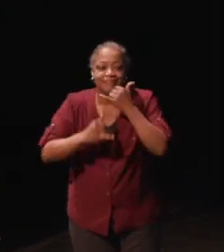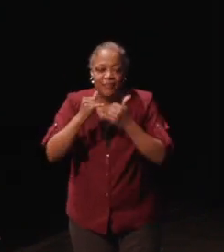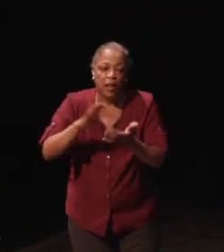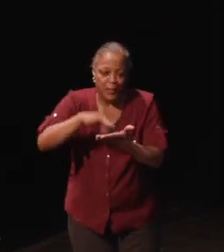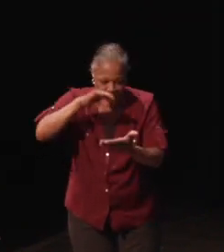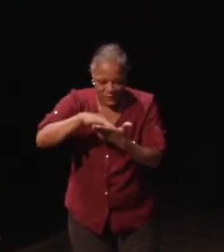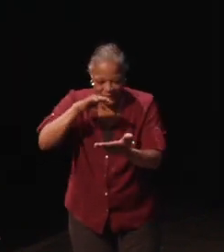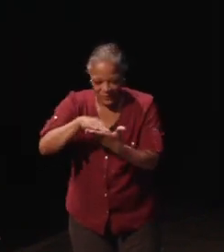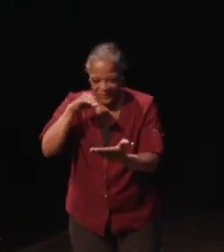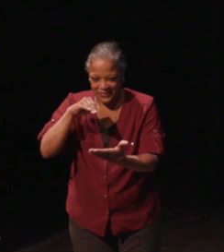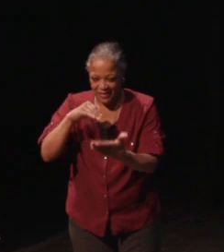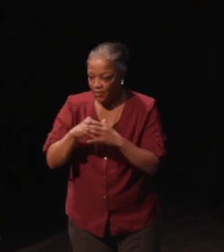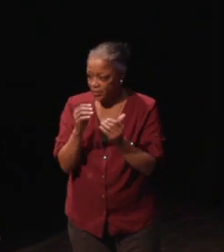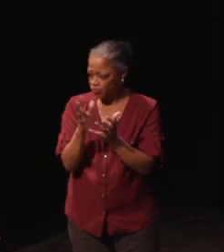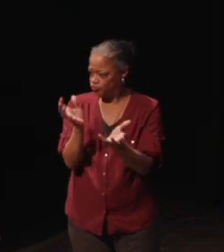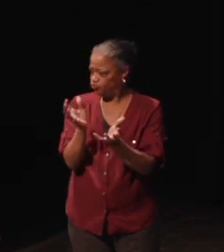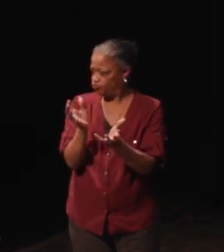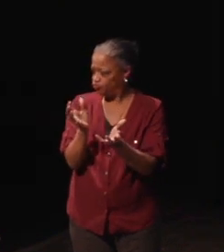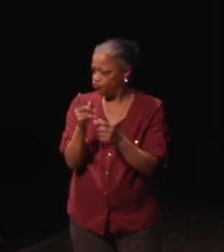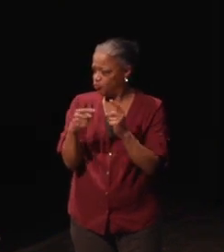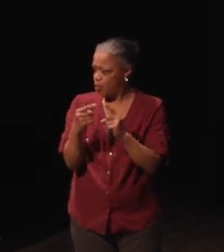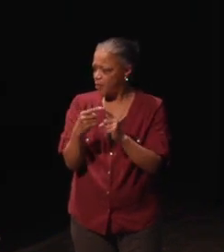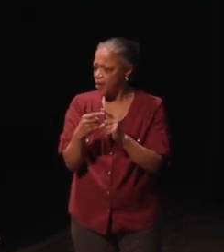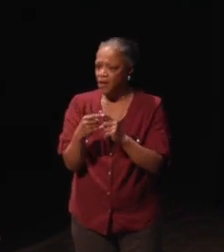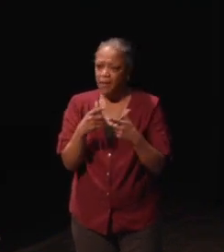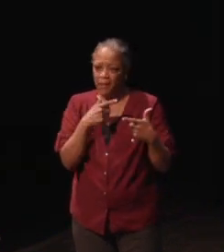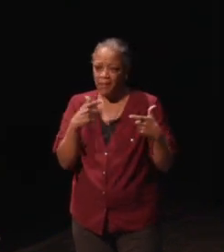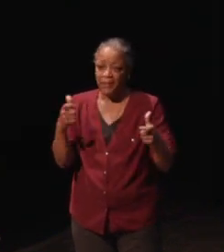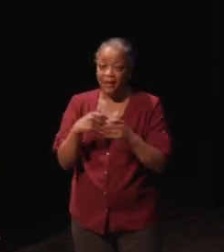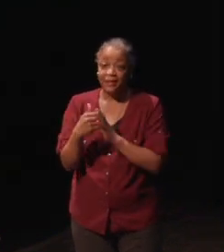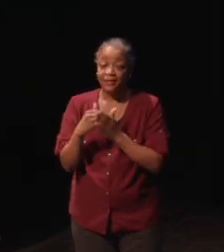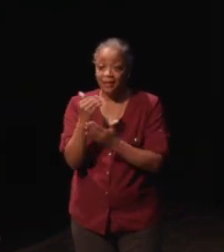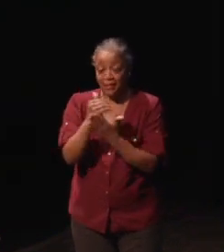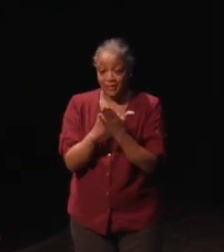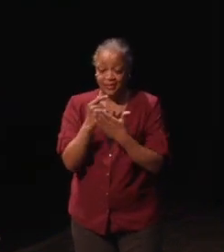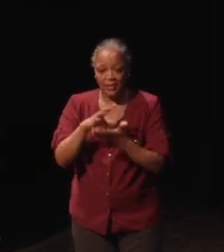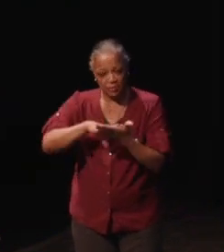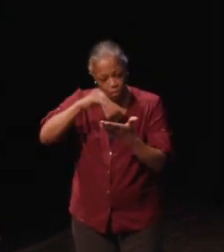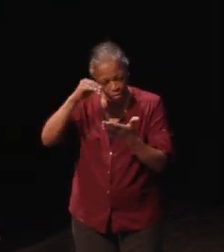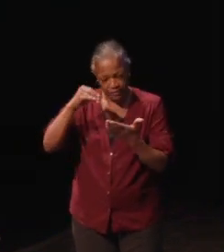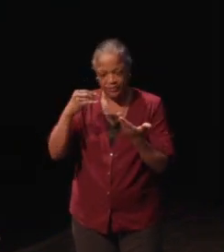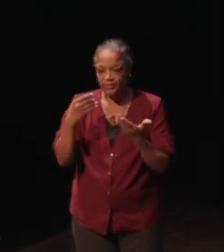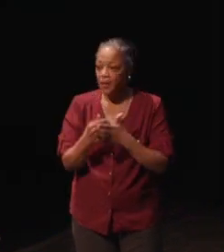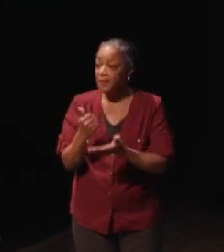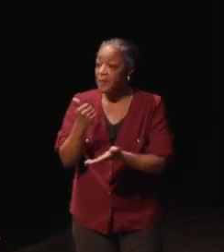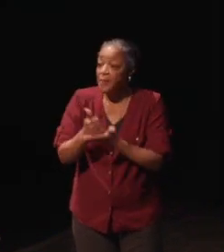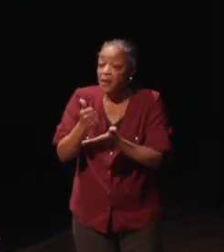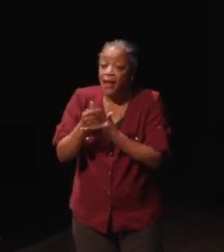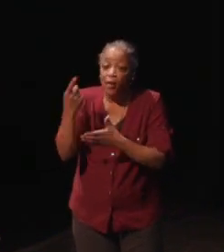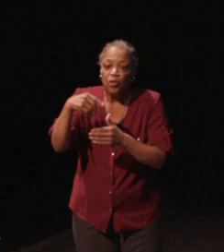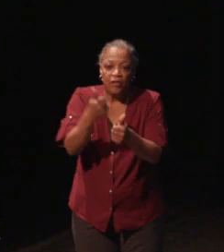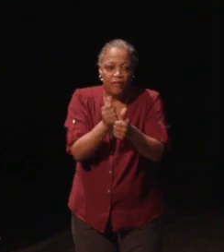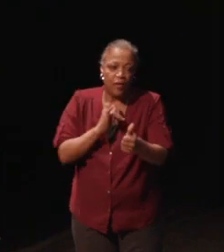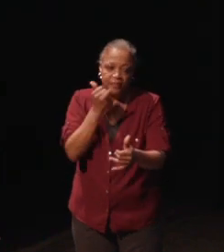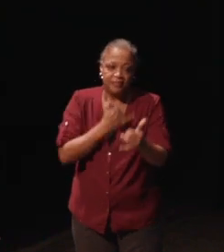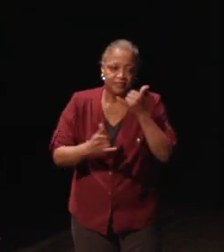is sort of a talk about the biggest, the lessons I learned and maybe I can help you avoid some of those mistakes.